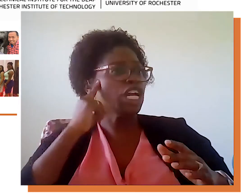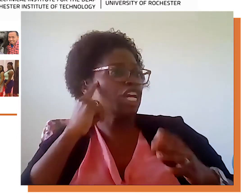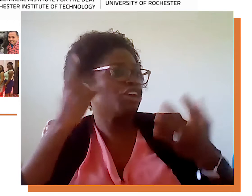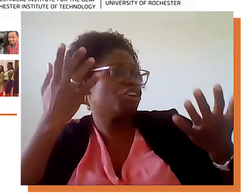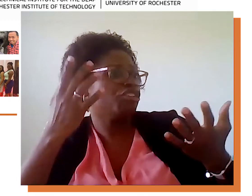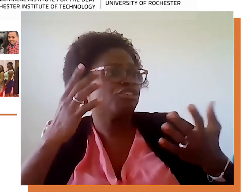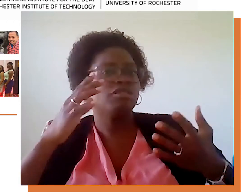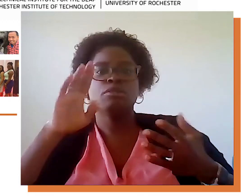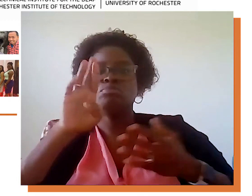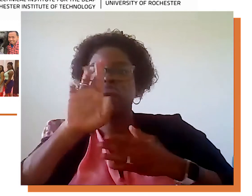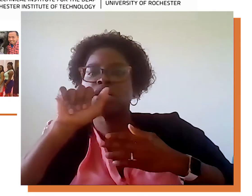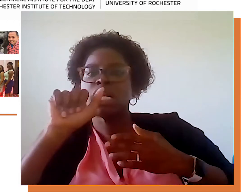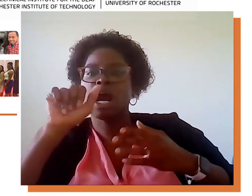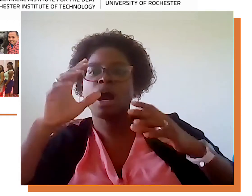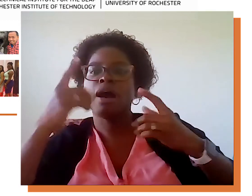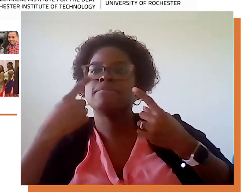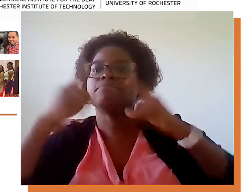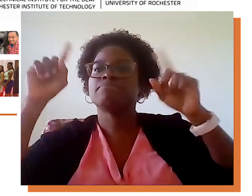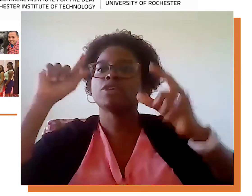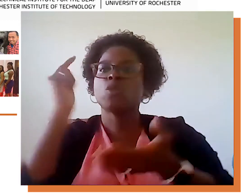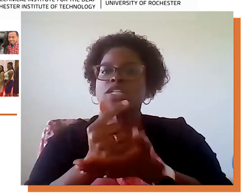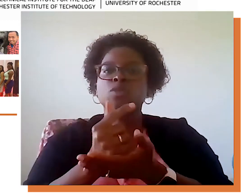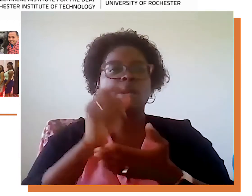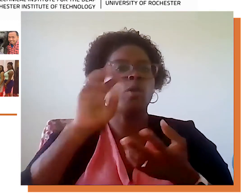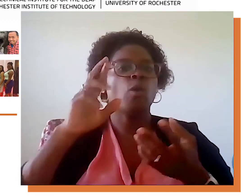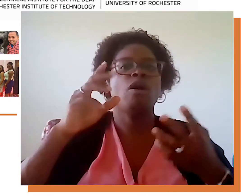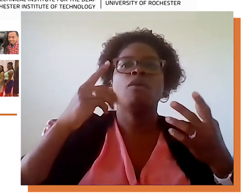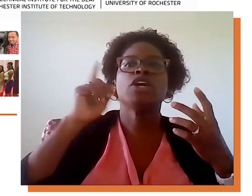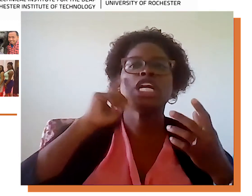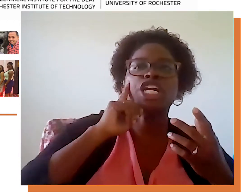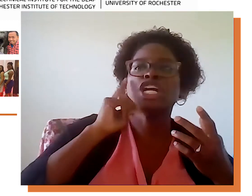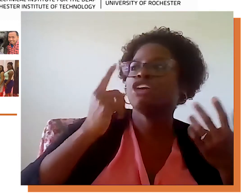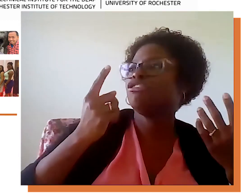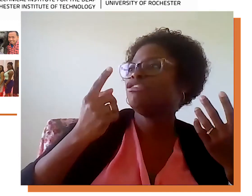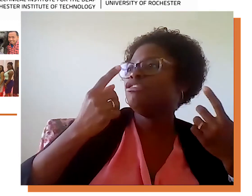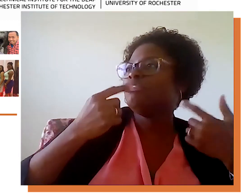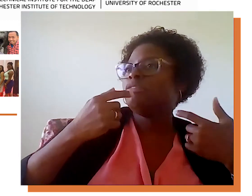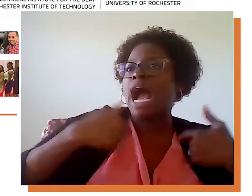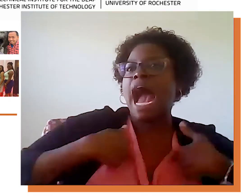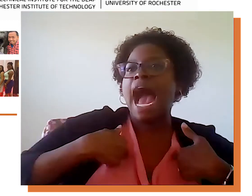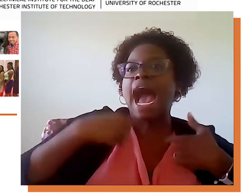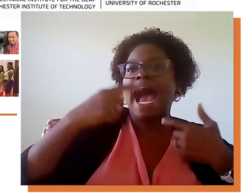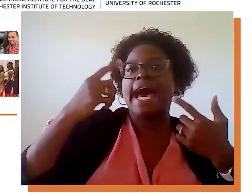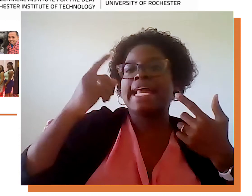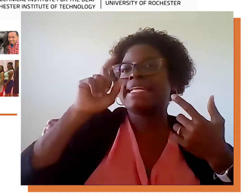whether it's my sister Brea being there for my graduation